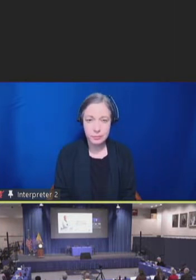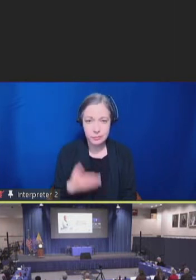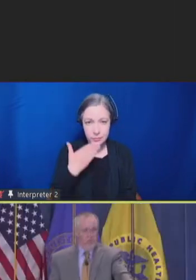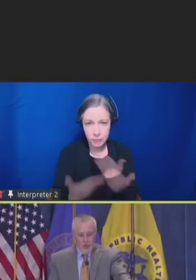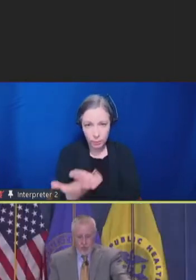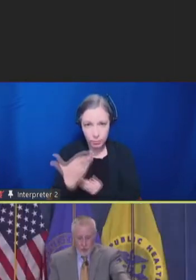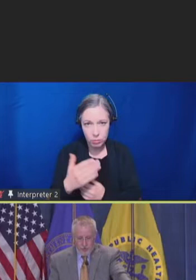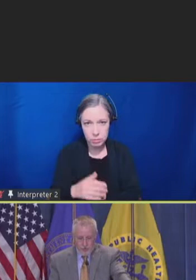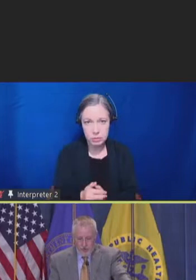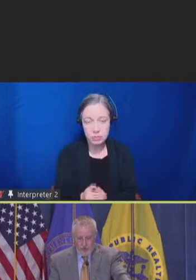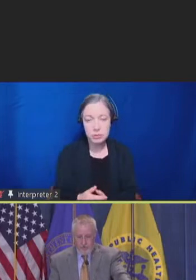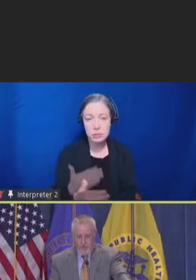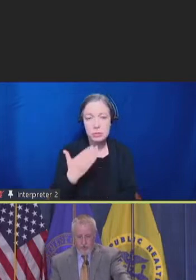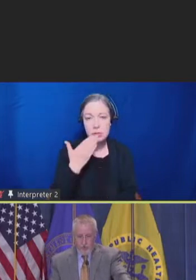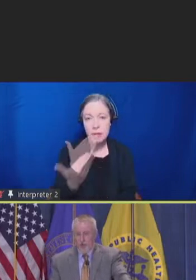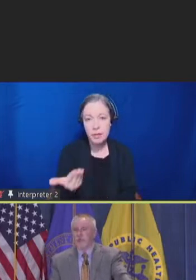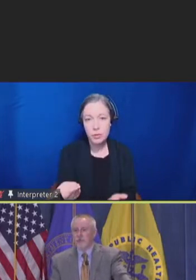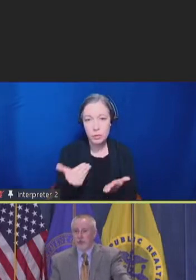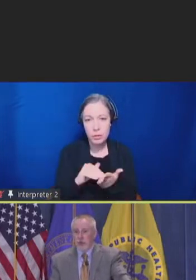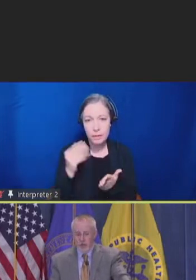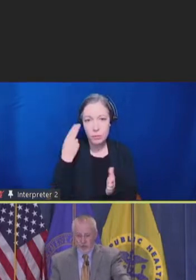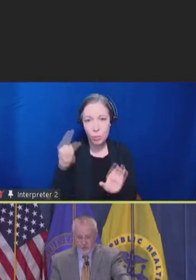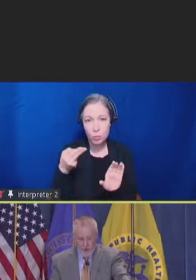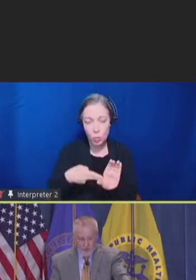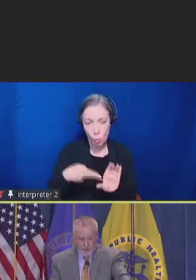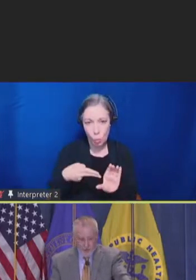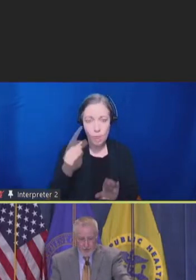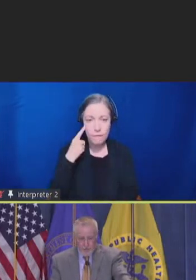And thank you once again for joining us for today's NVAC meeting.